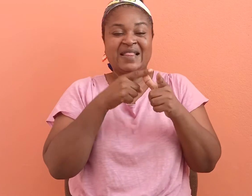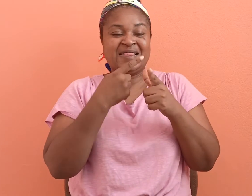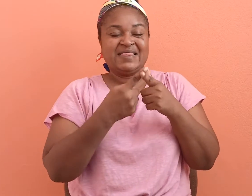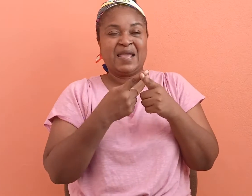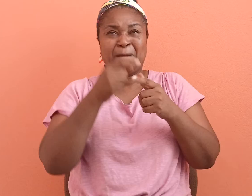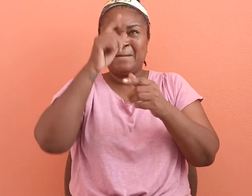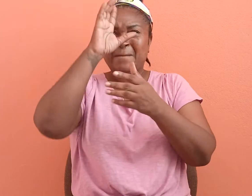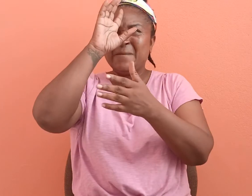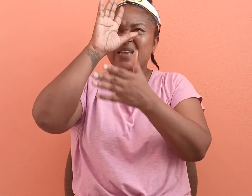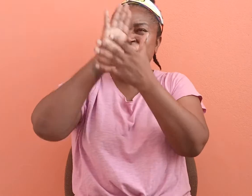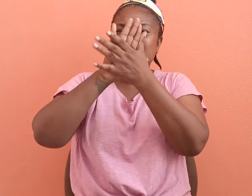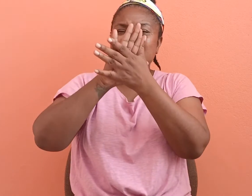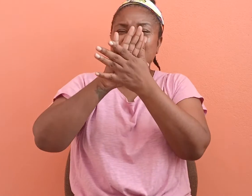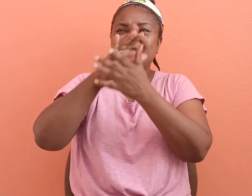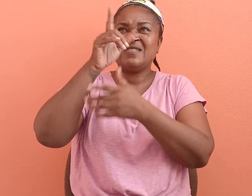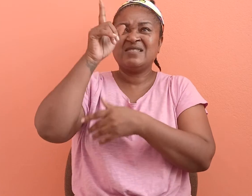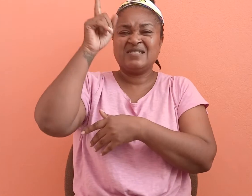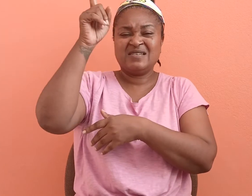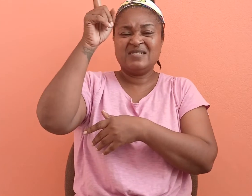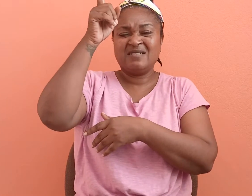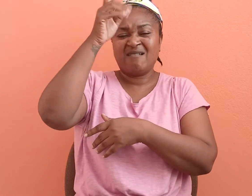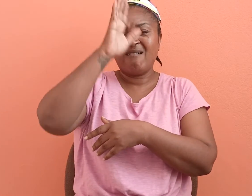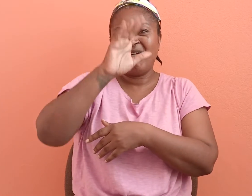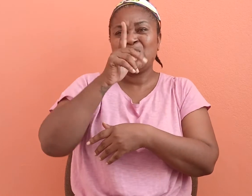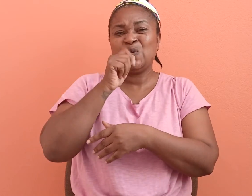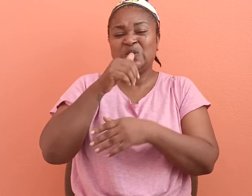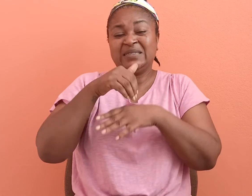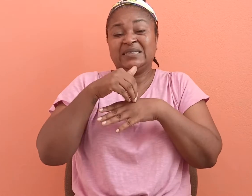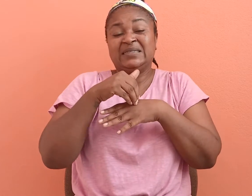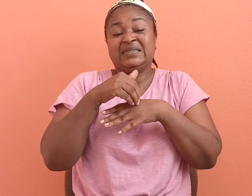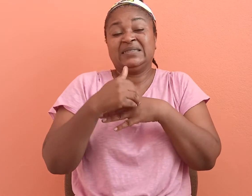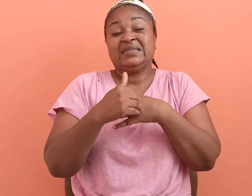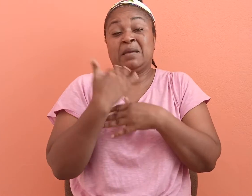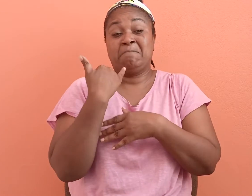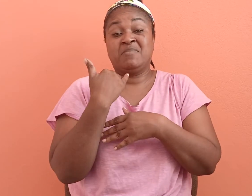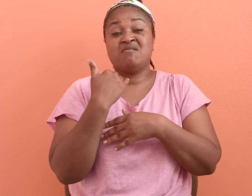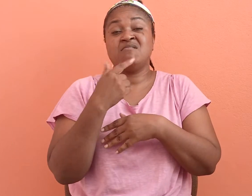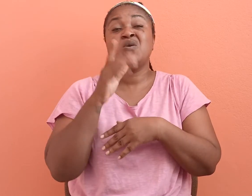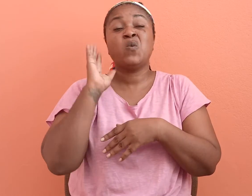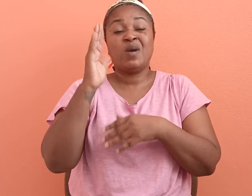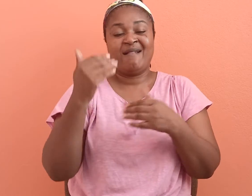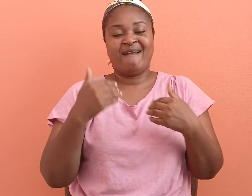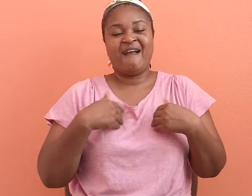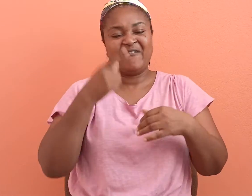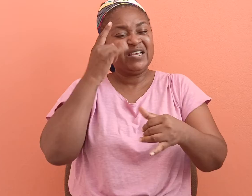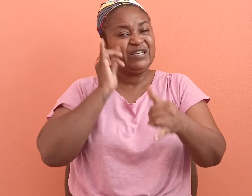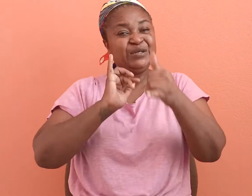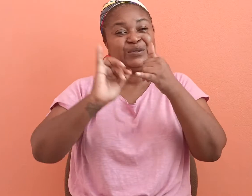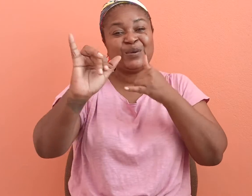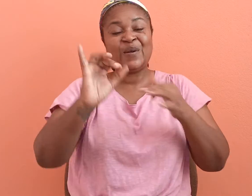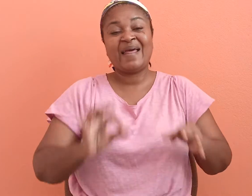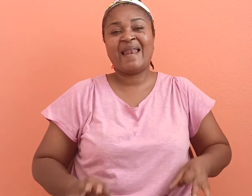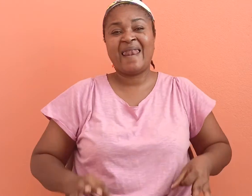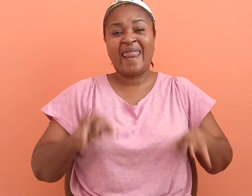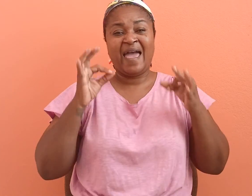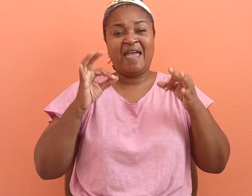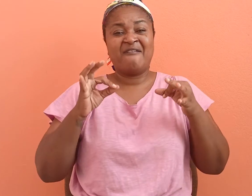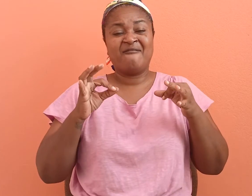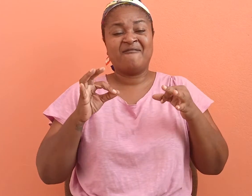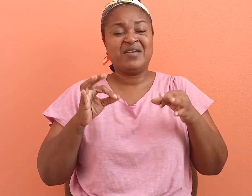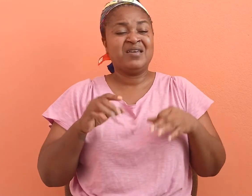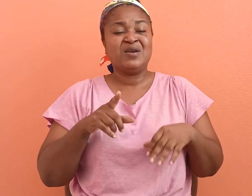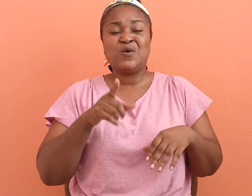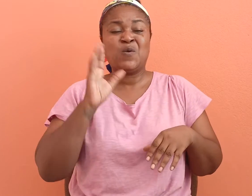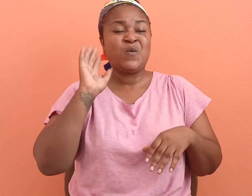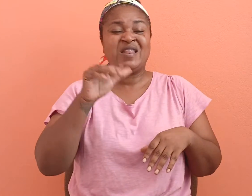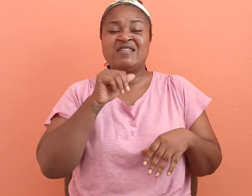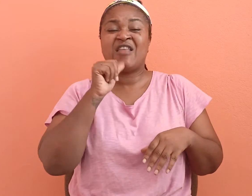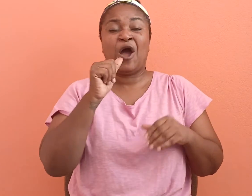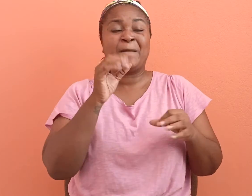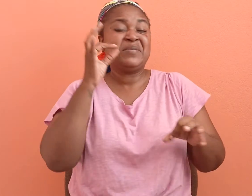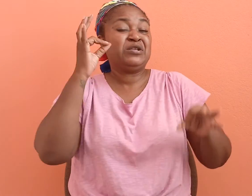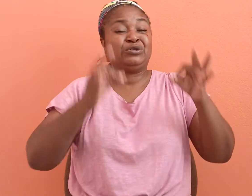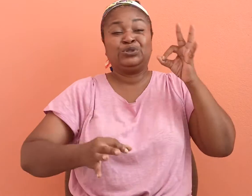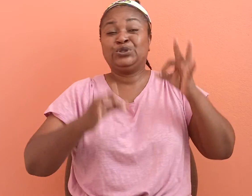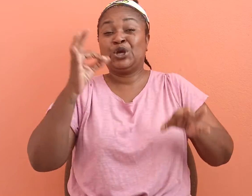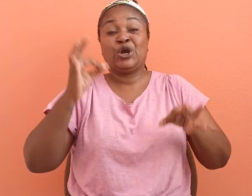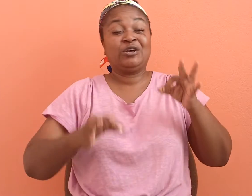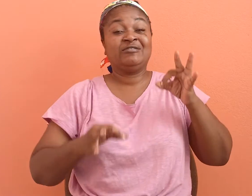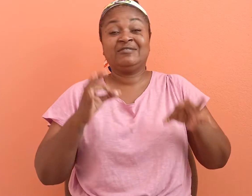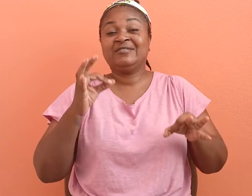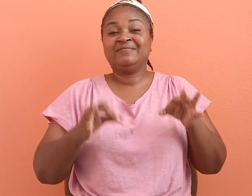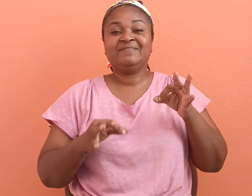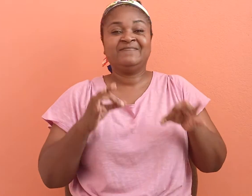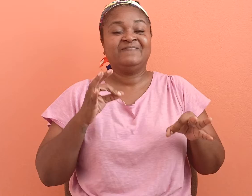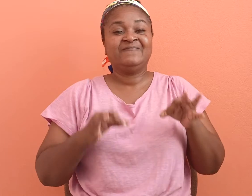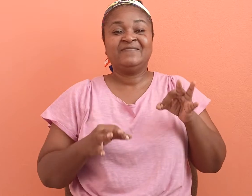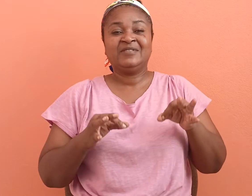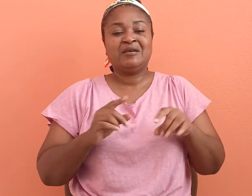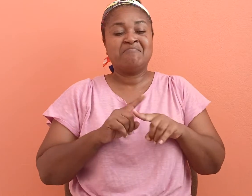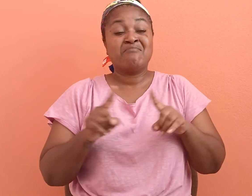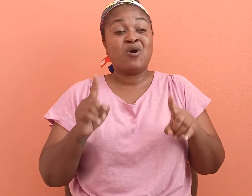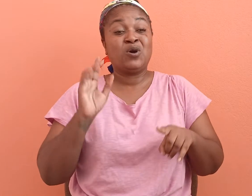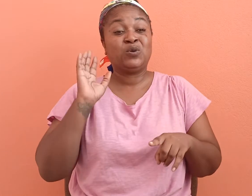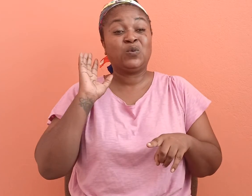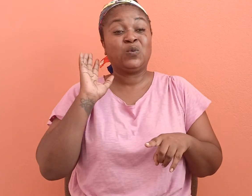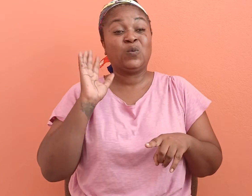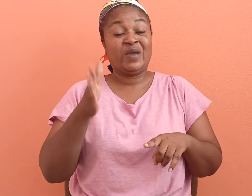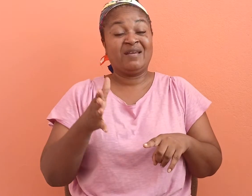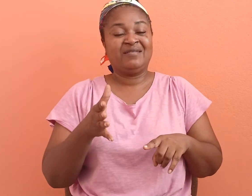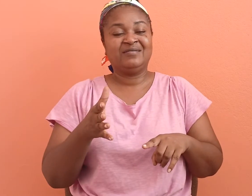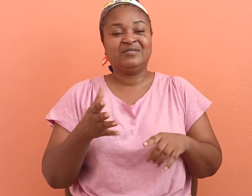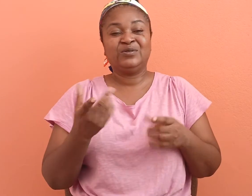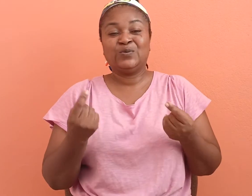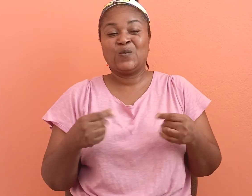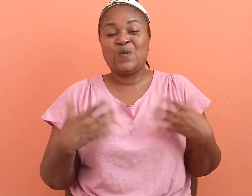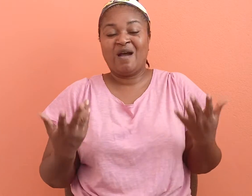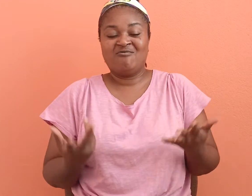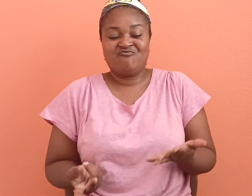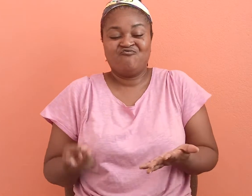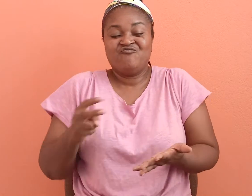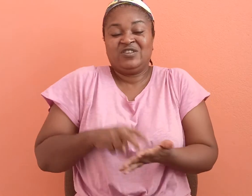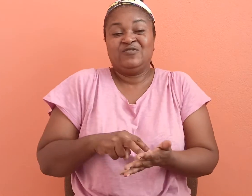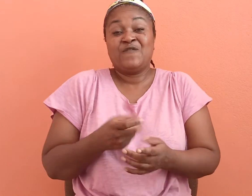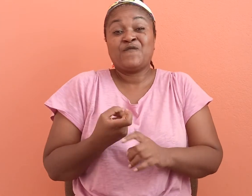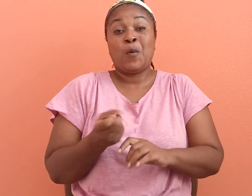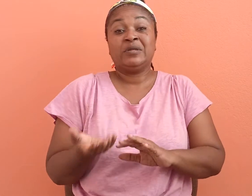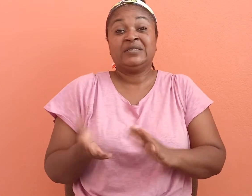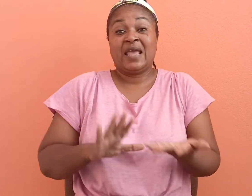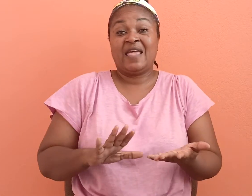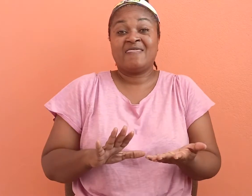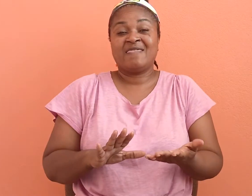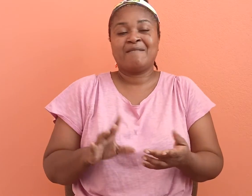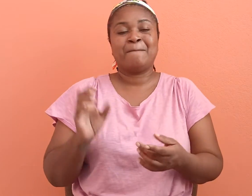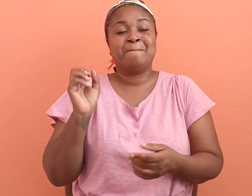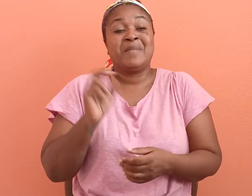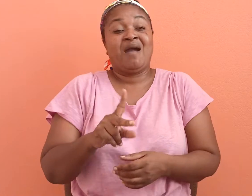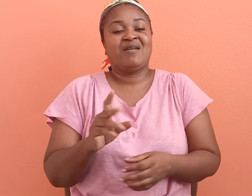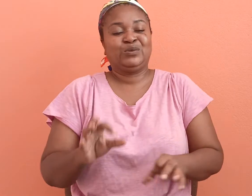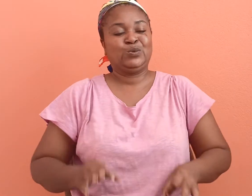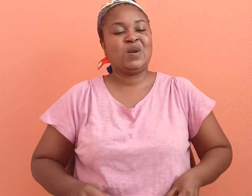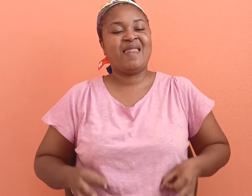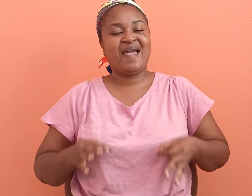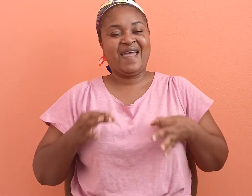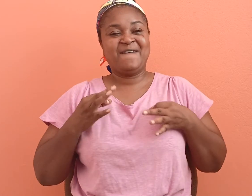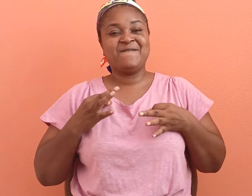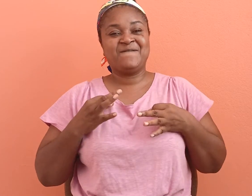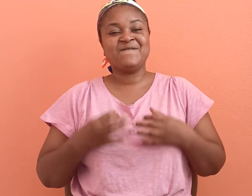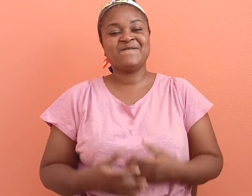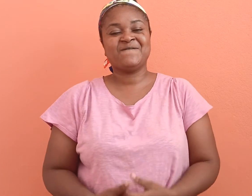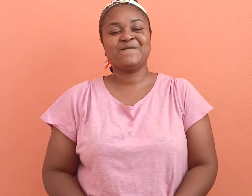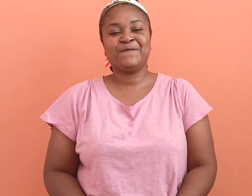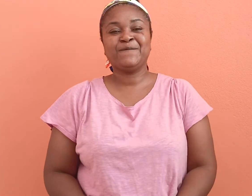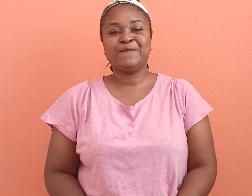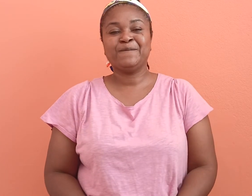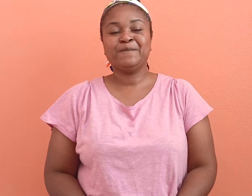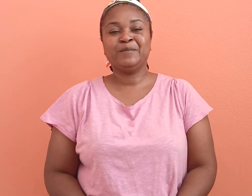eternal life and won’t come under judgment but has passed from death into life.